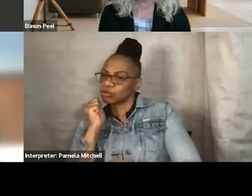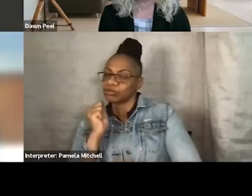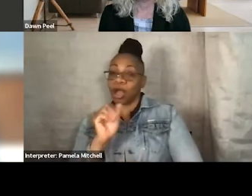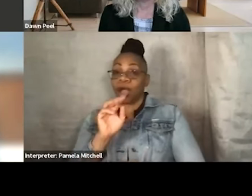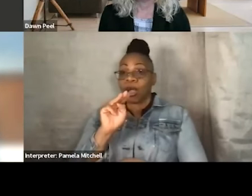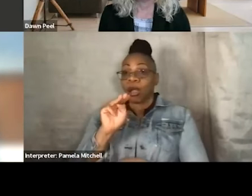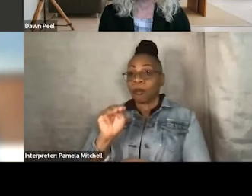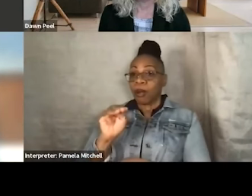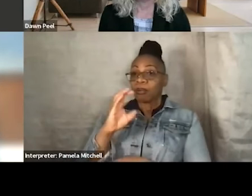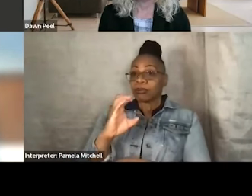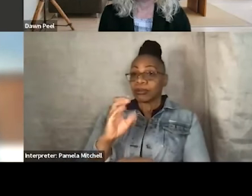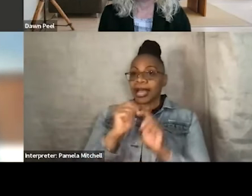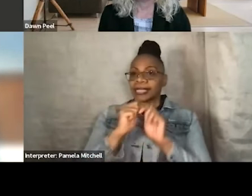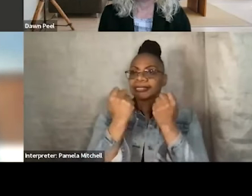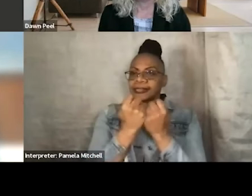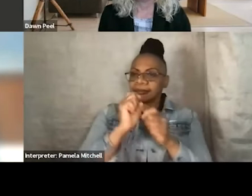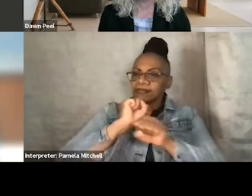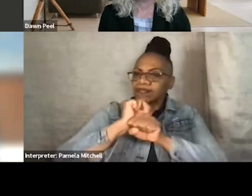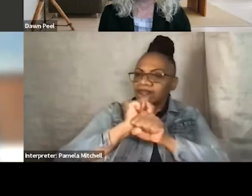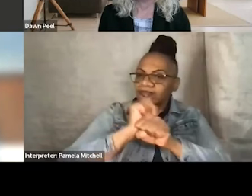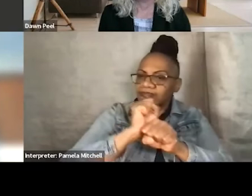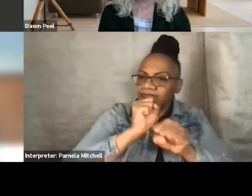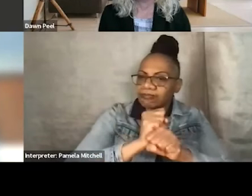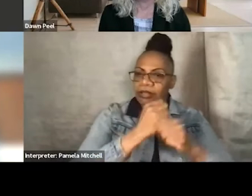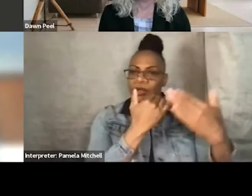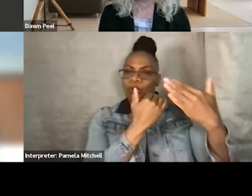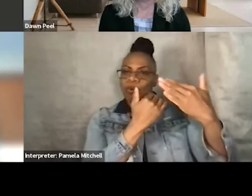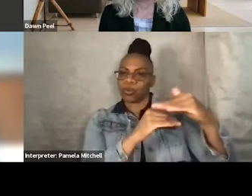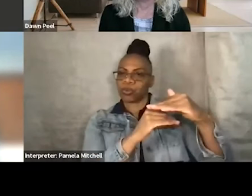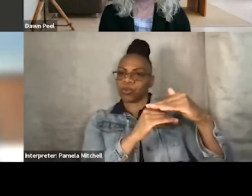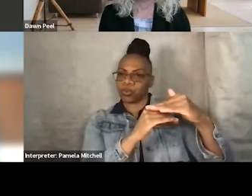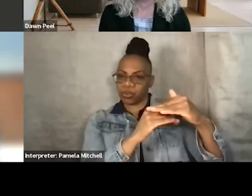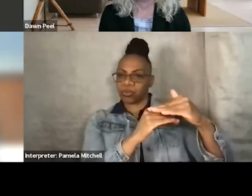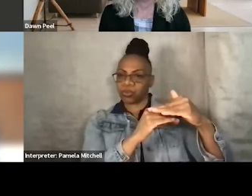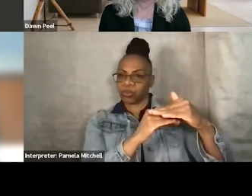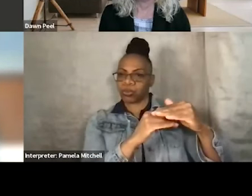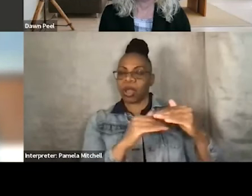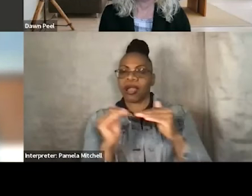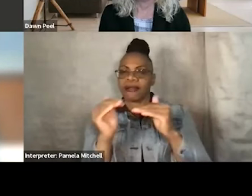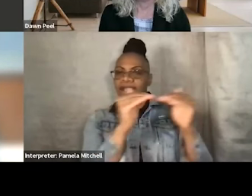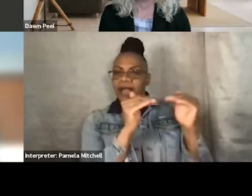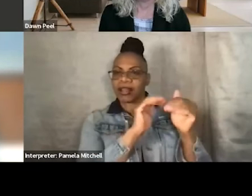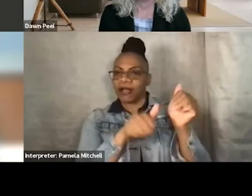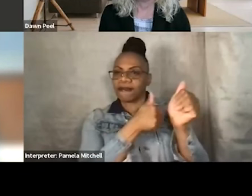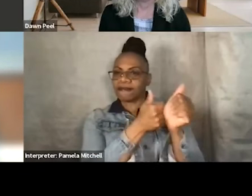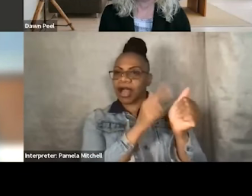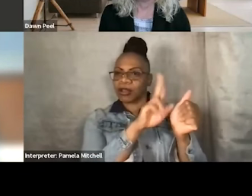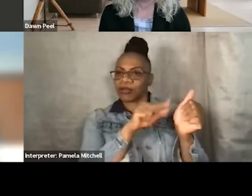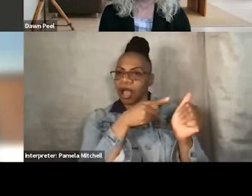to identify the least restrictive level of followup care that meets the person's needs based on their current wishes.